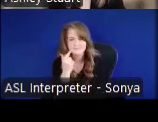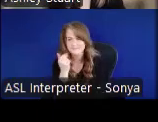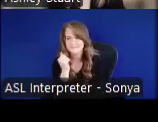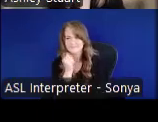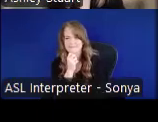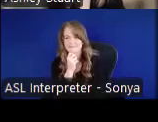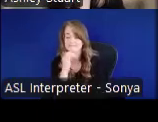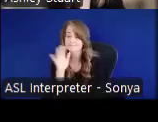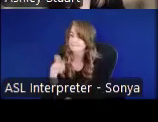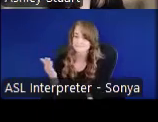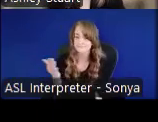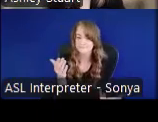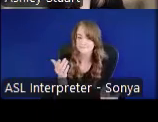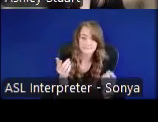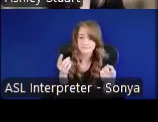so define starts early.